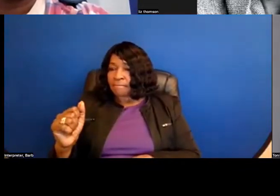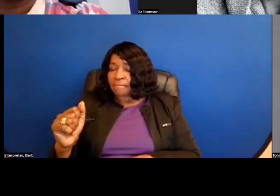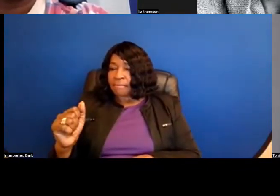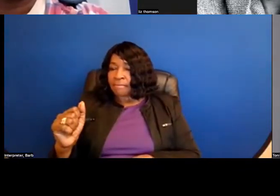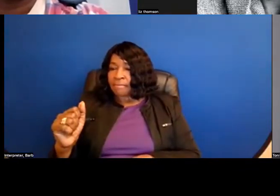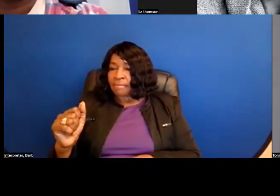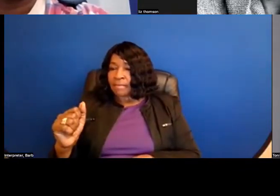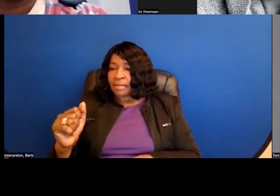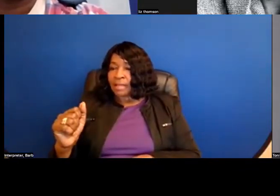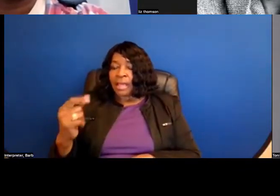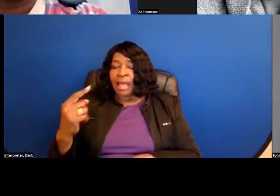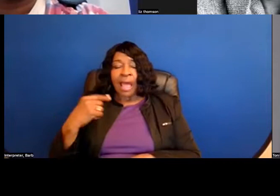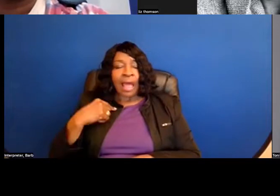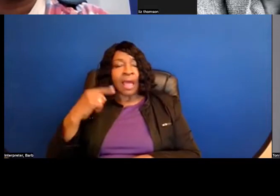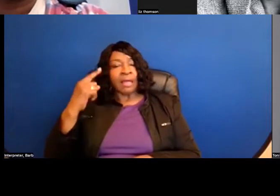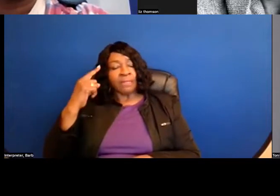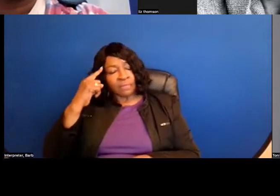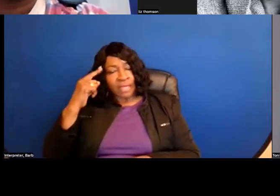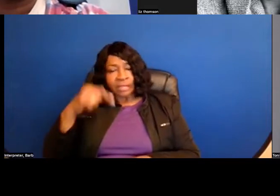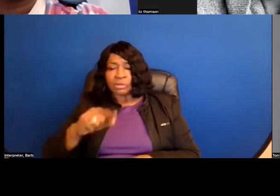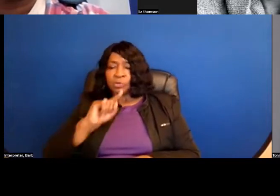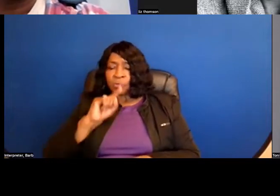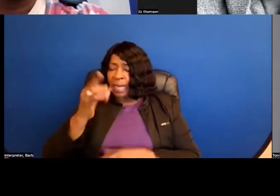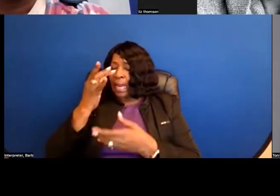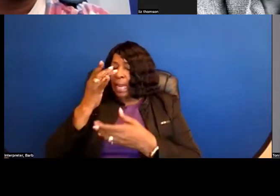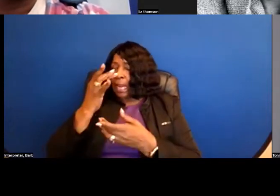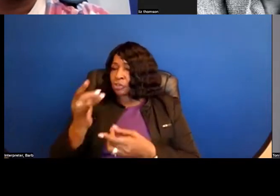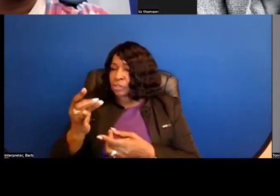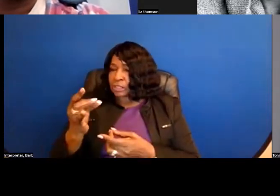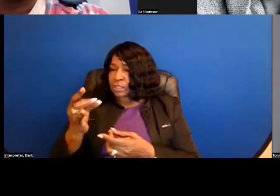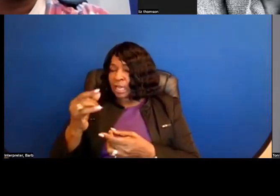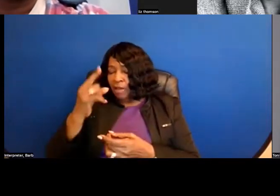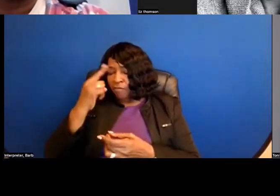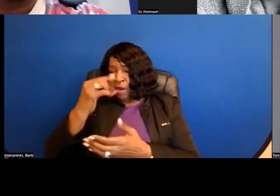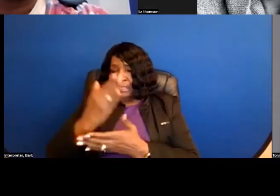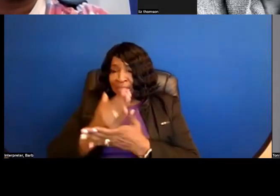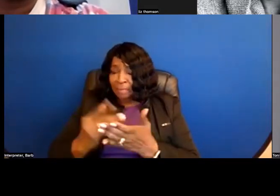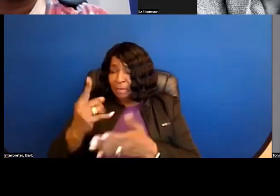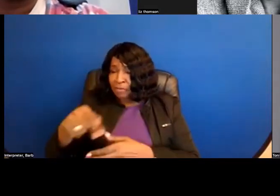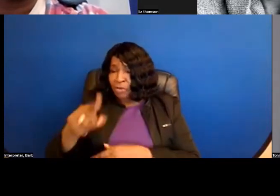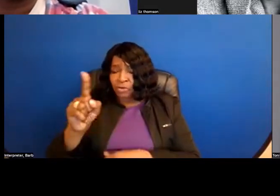And I think that this was really interesting. I mean for some of you, you were like, well, obviously,